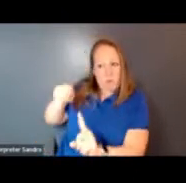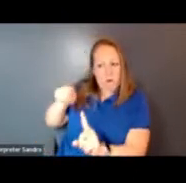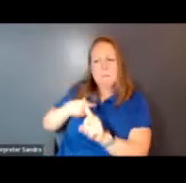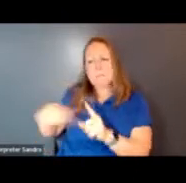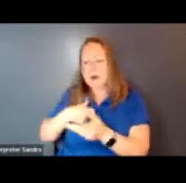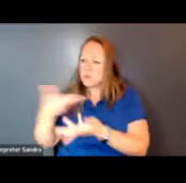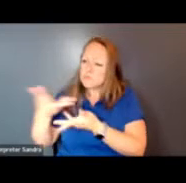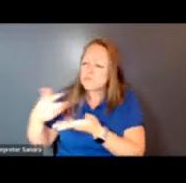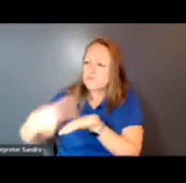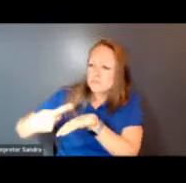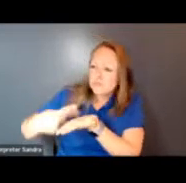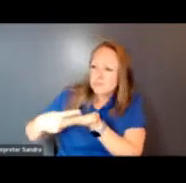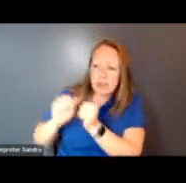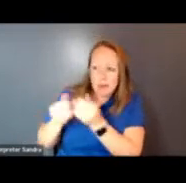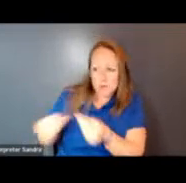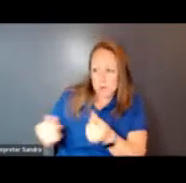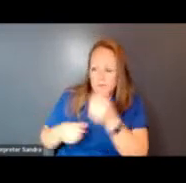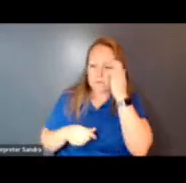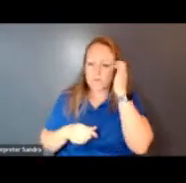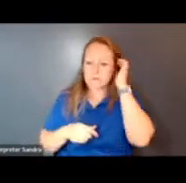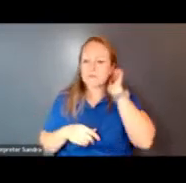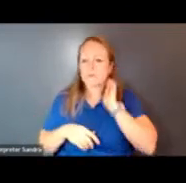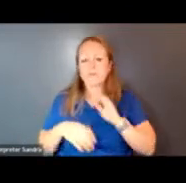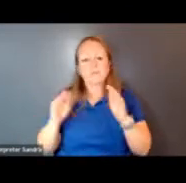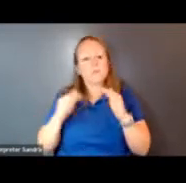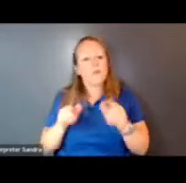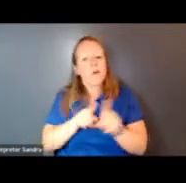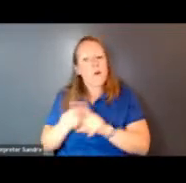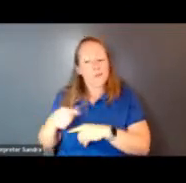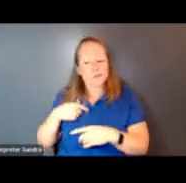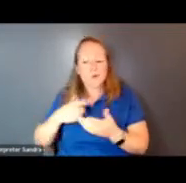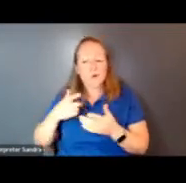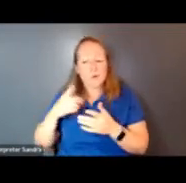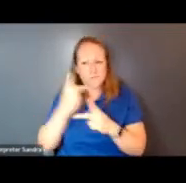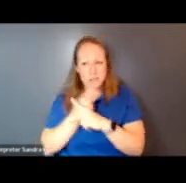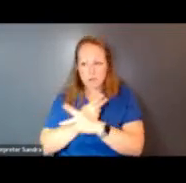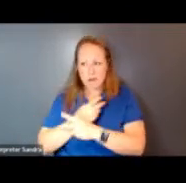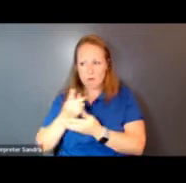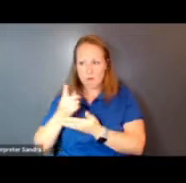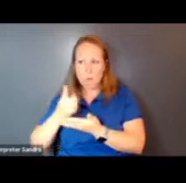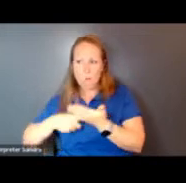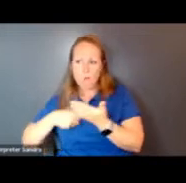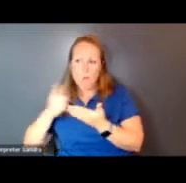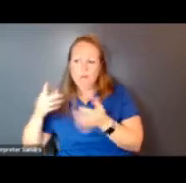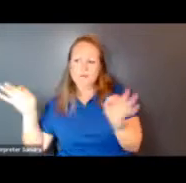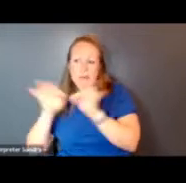difference between what's important to the person who's self directing versus what's important for so it's not in